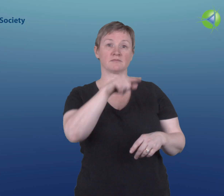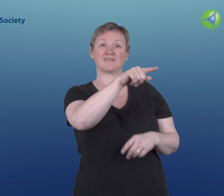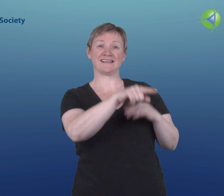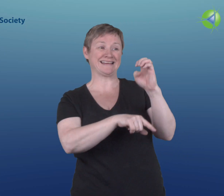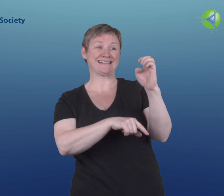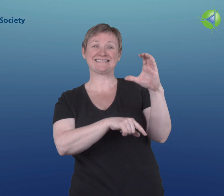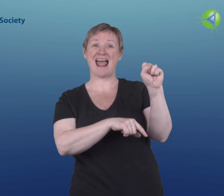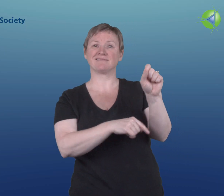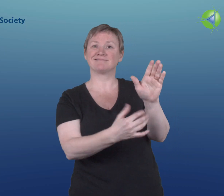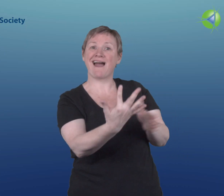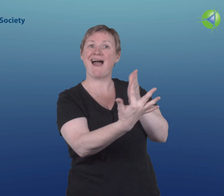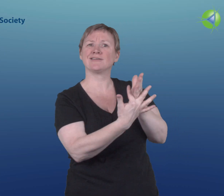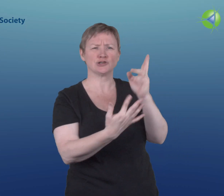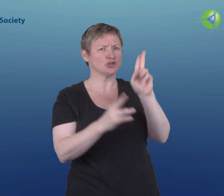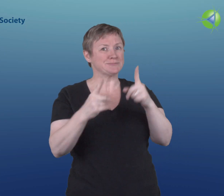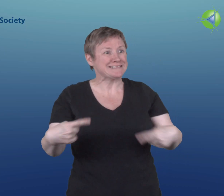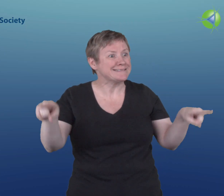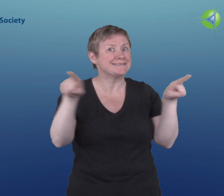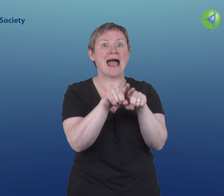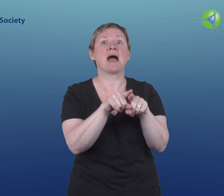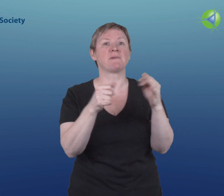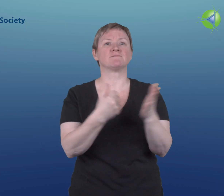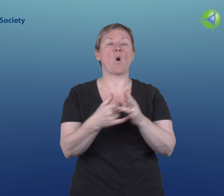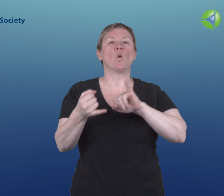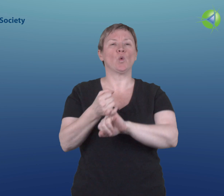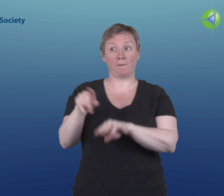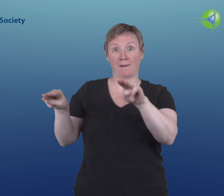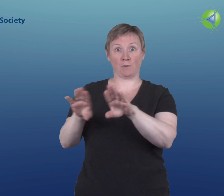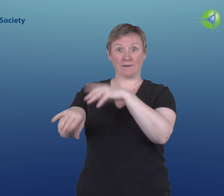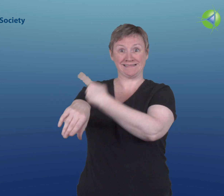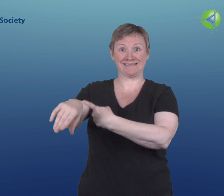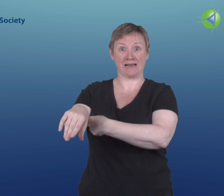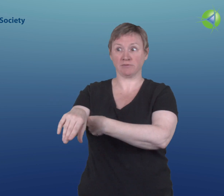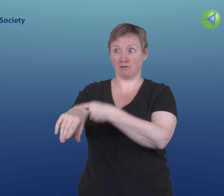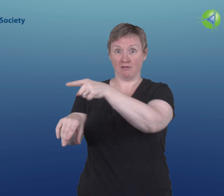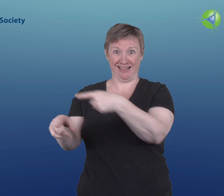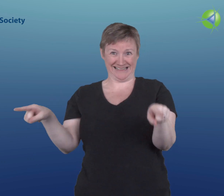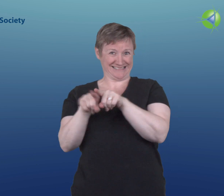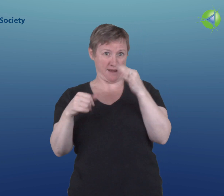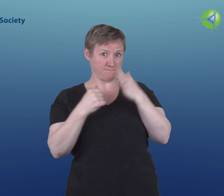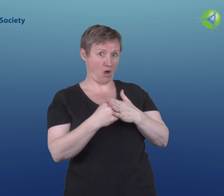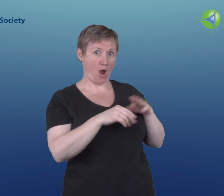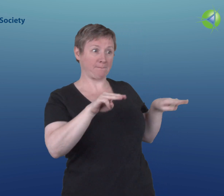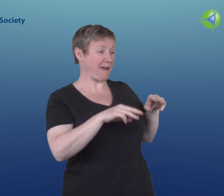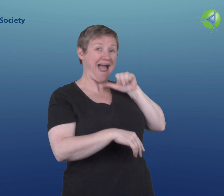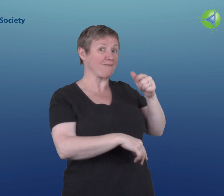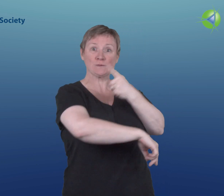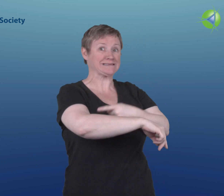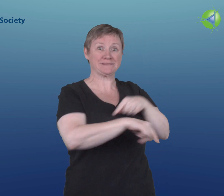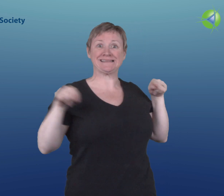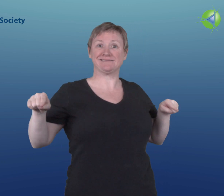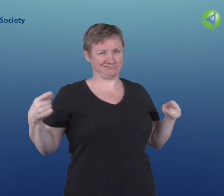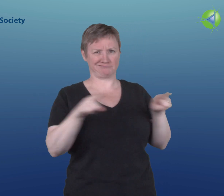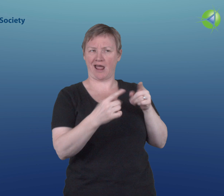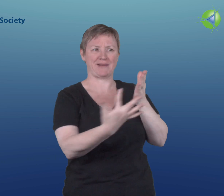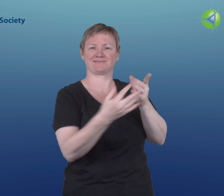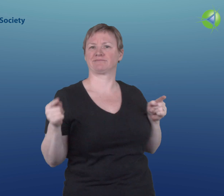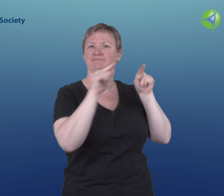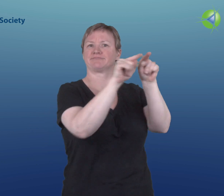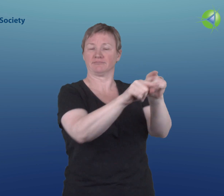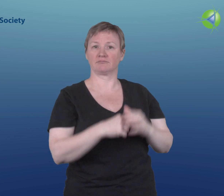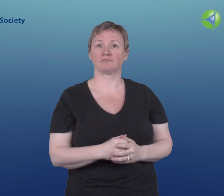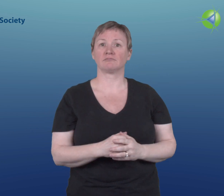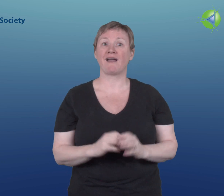Access to ECS should be the same for people with disabilities as it is for people who don’t have disabilities.